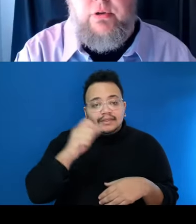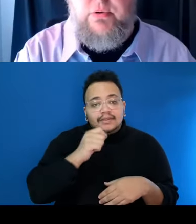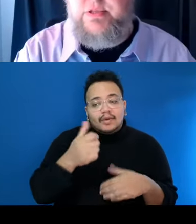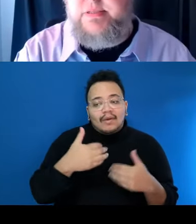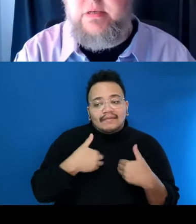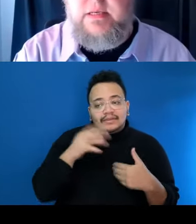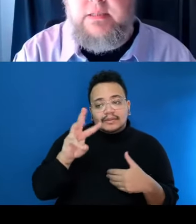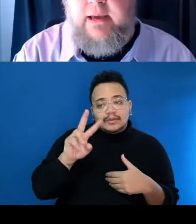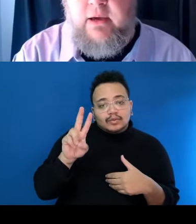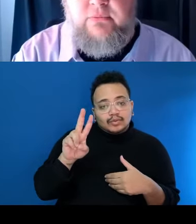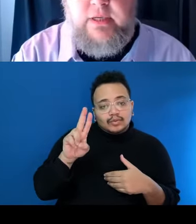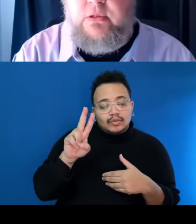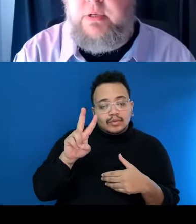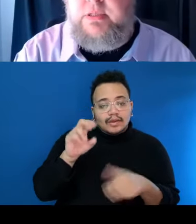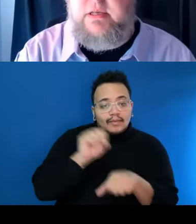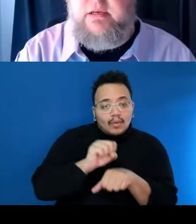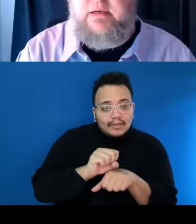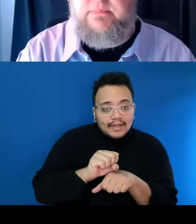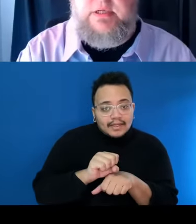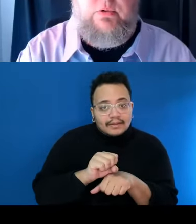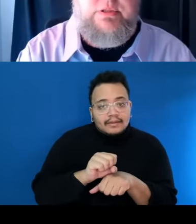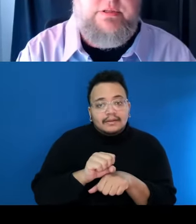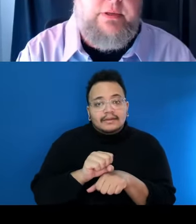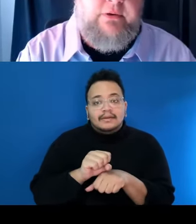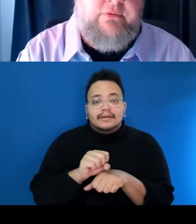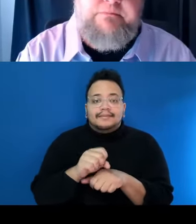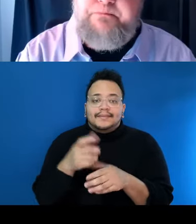or through just the need to have increased income in order to live.